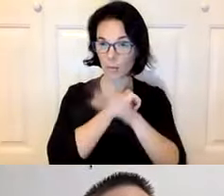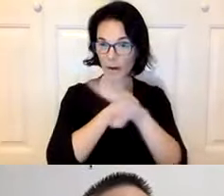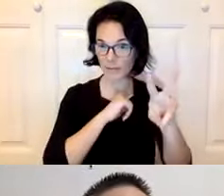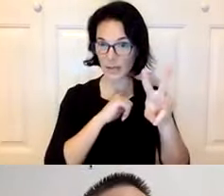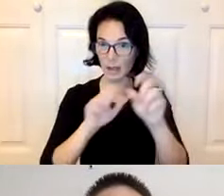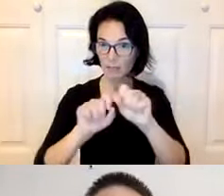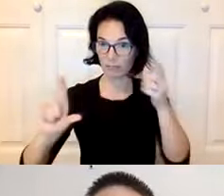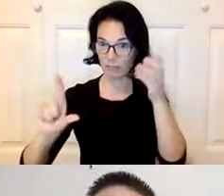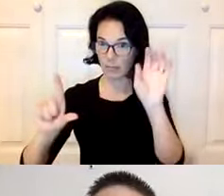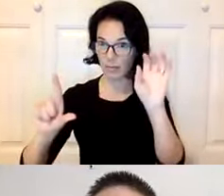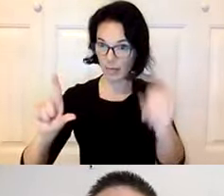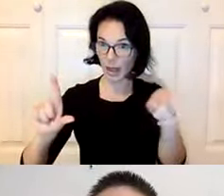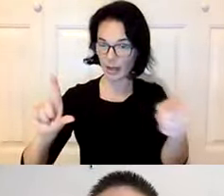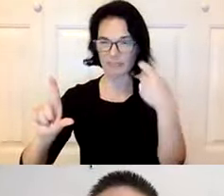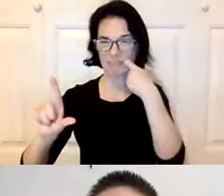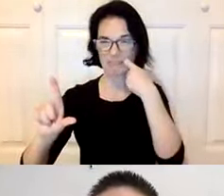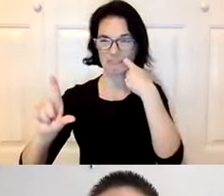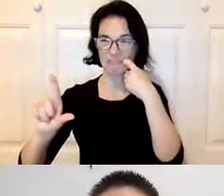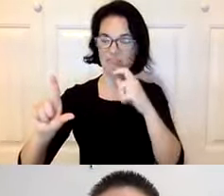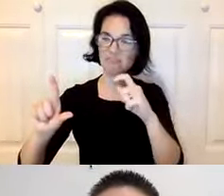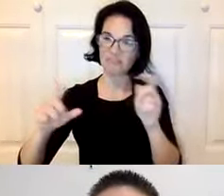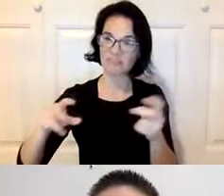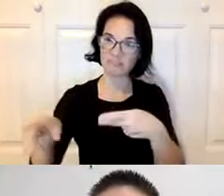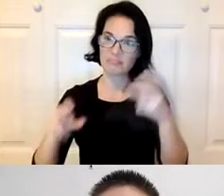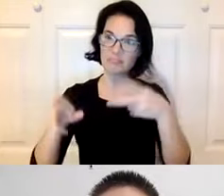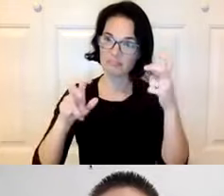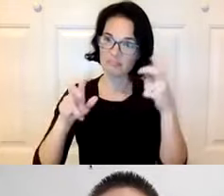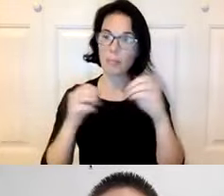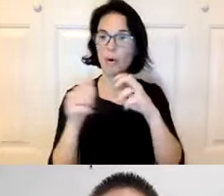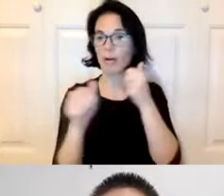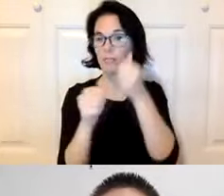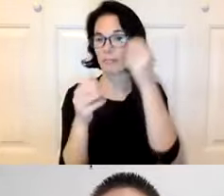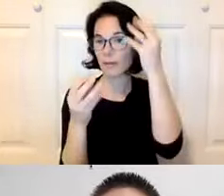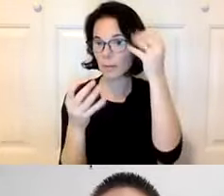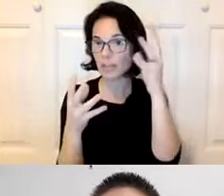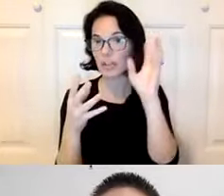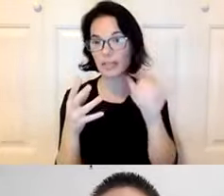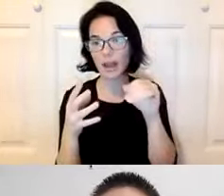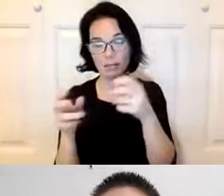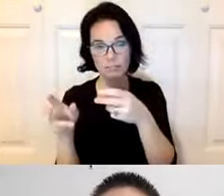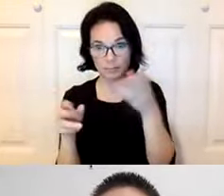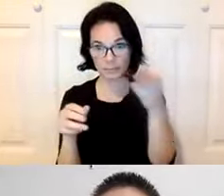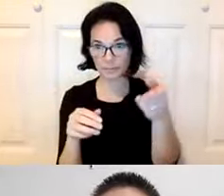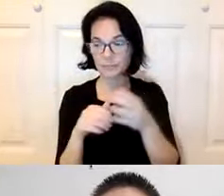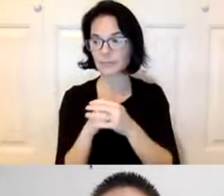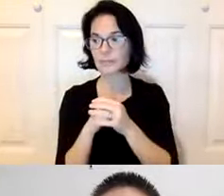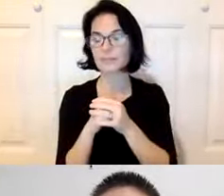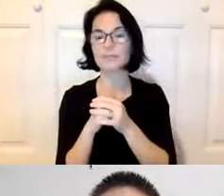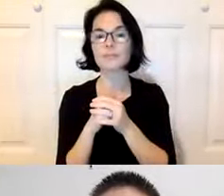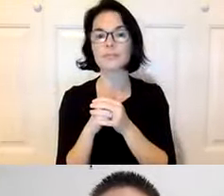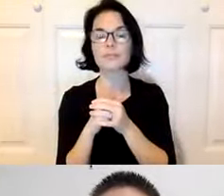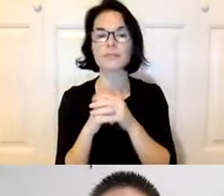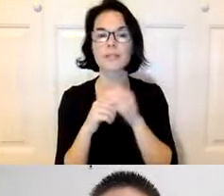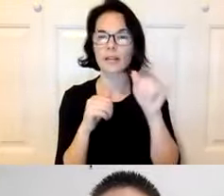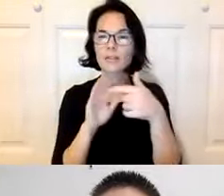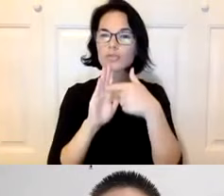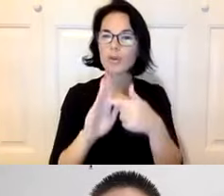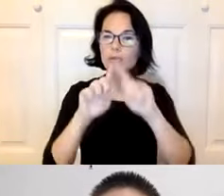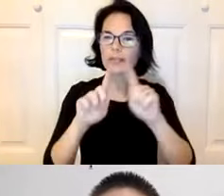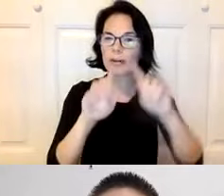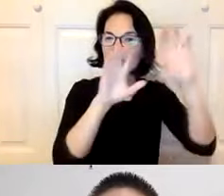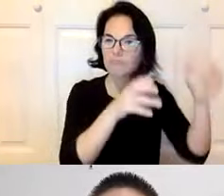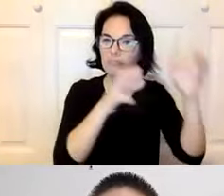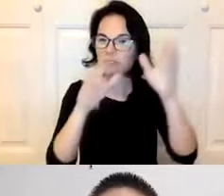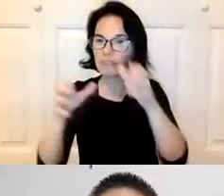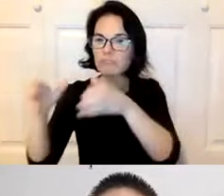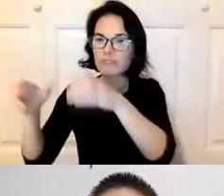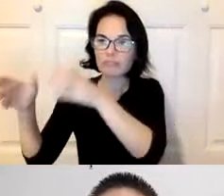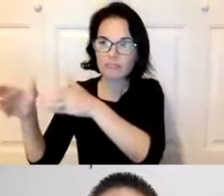recent slides for media updates. It kinda breaks down the categories of